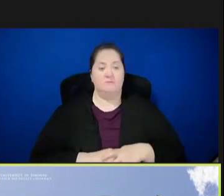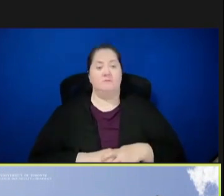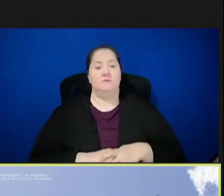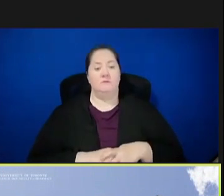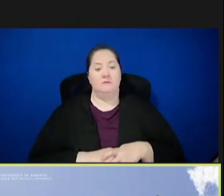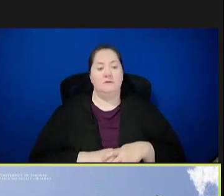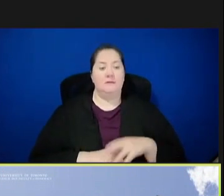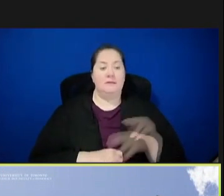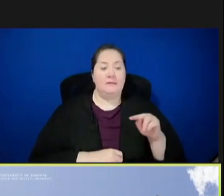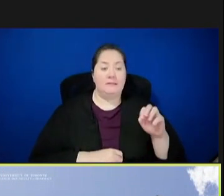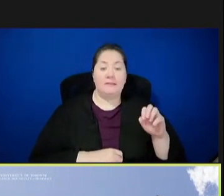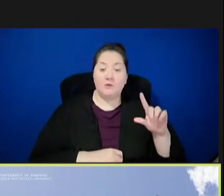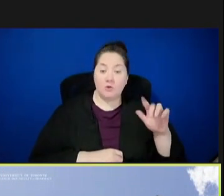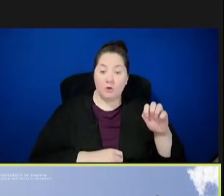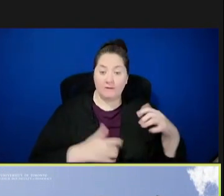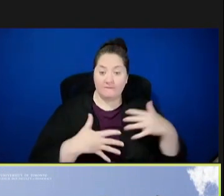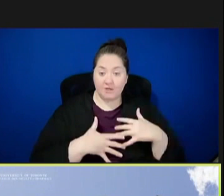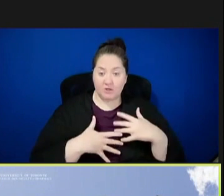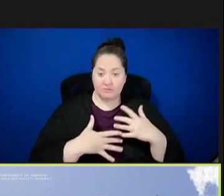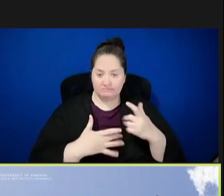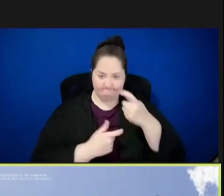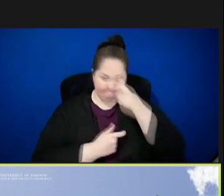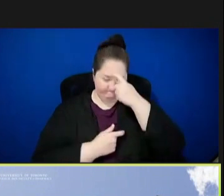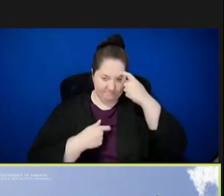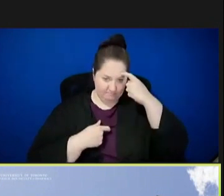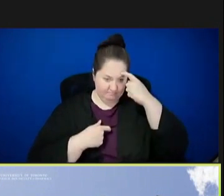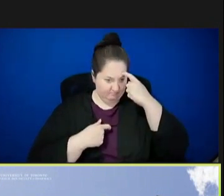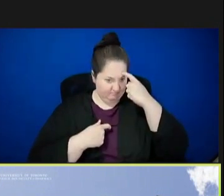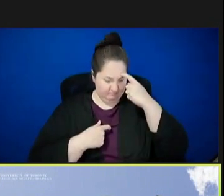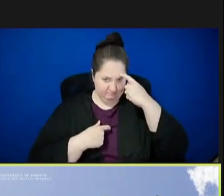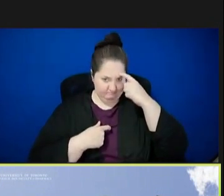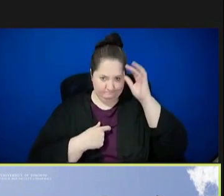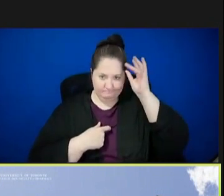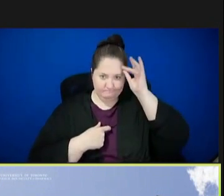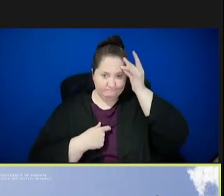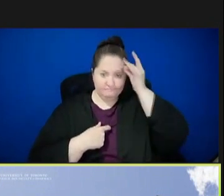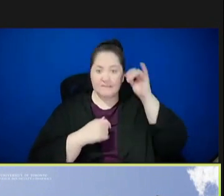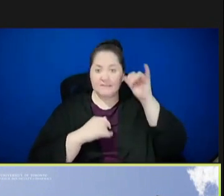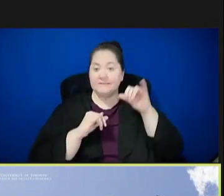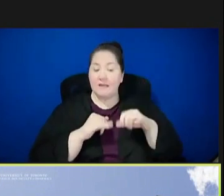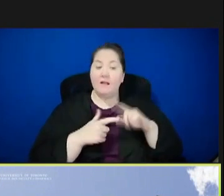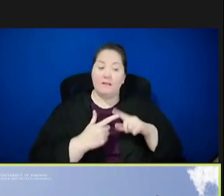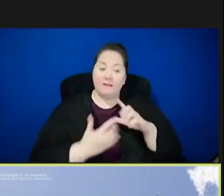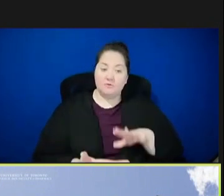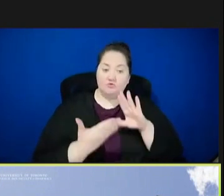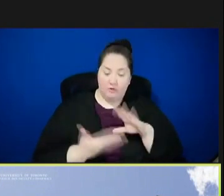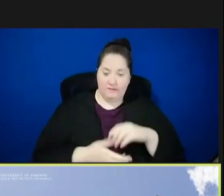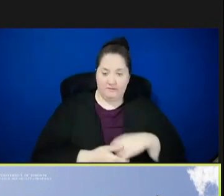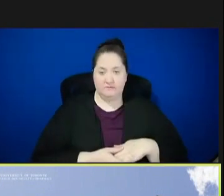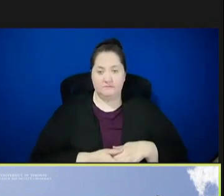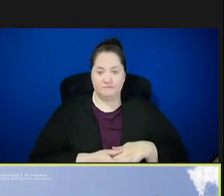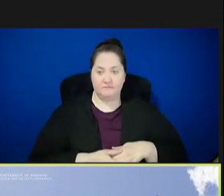fear to stay with them and to not go away unless it's addressed. And concern about pain and fear,